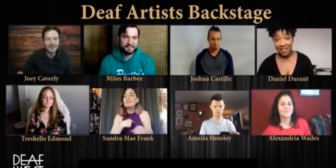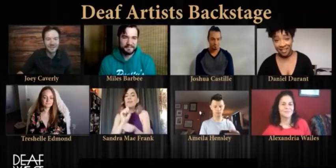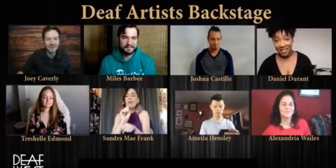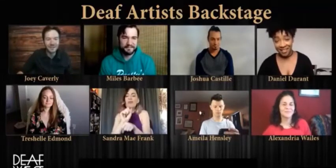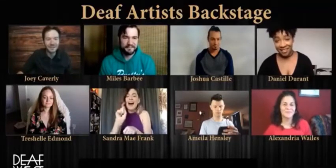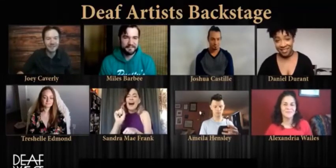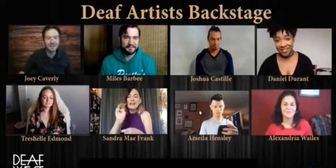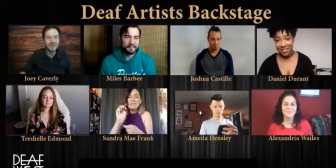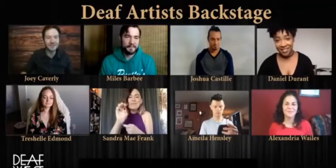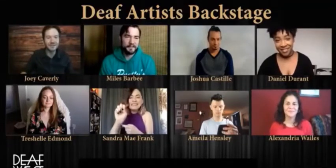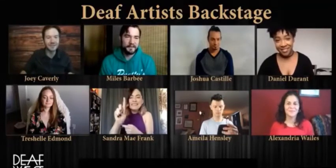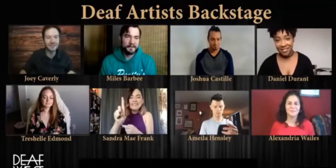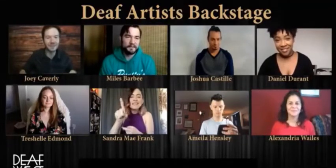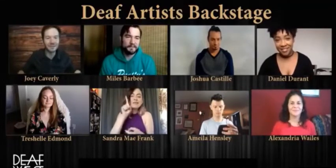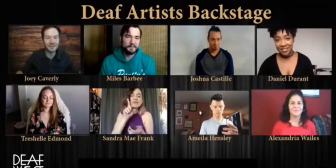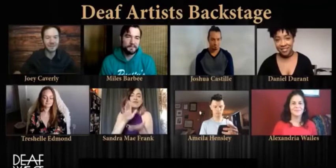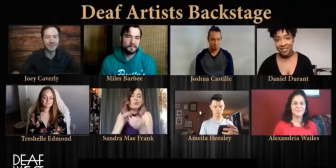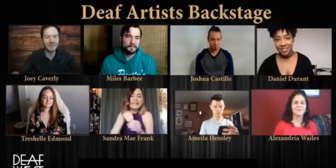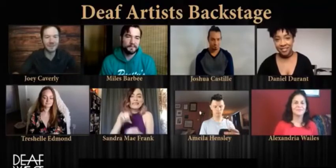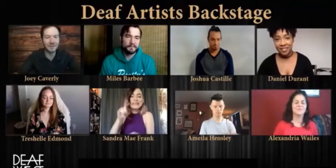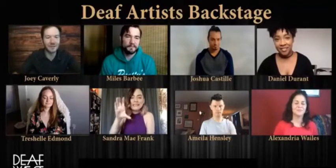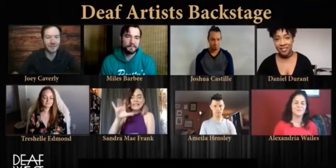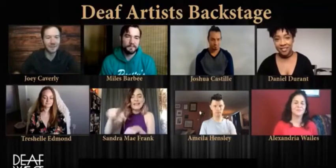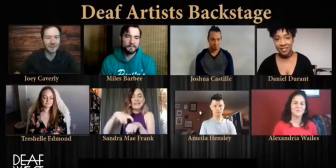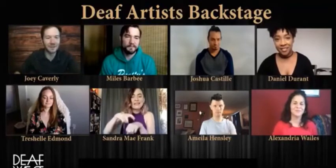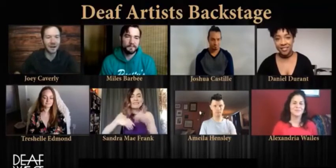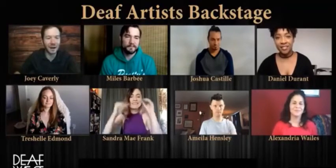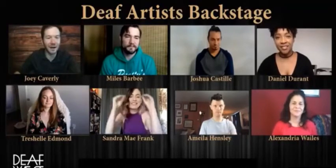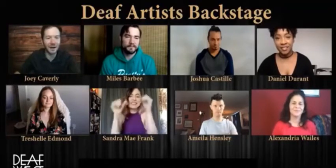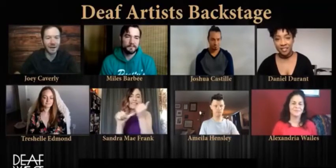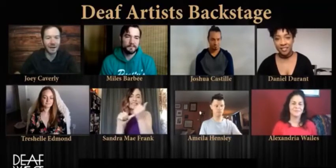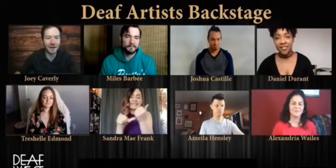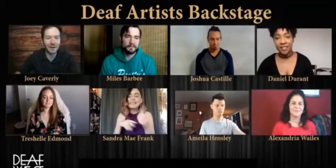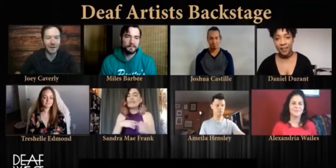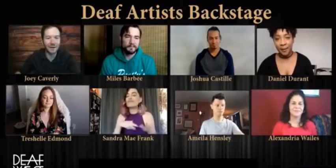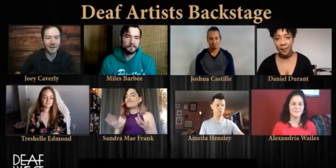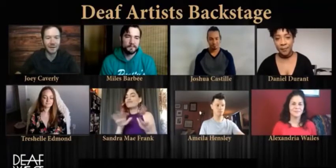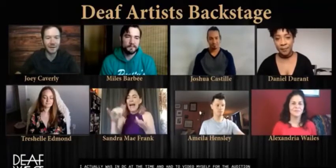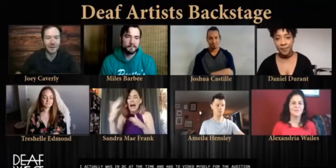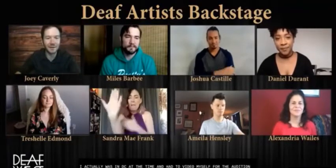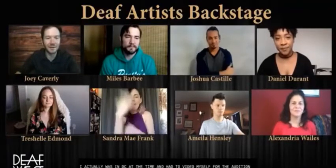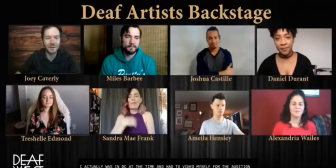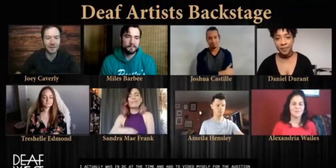And I sent it to them and didn't hear anything for about a month. I was working at MSSD, which is the school for the Deaf in DC.